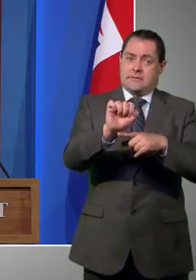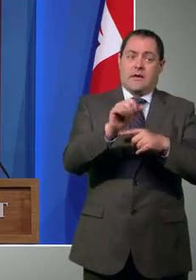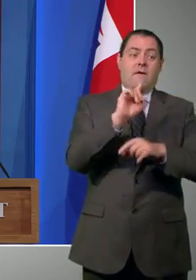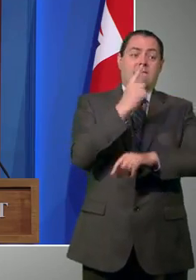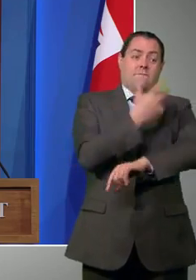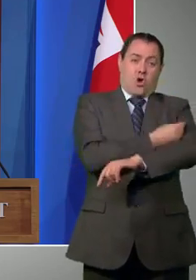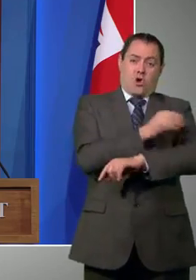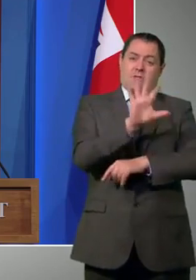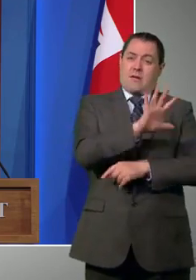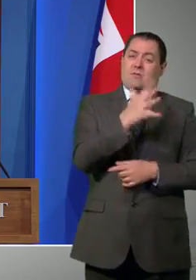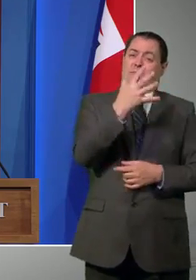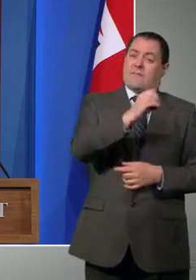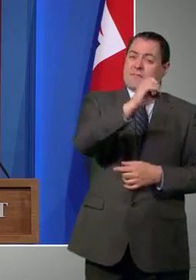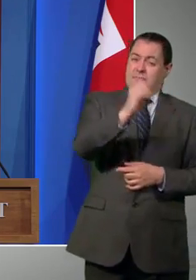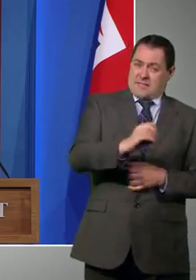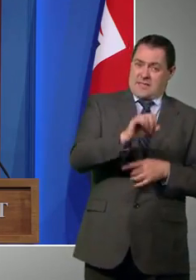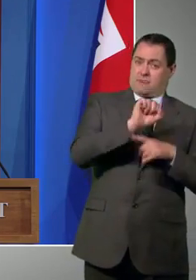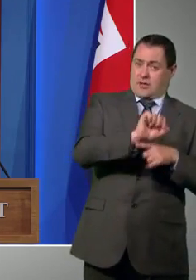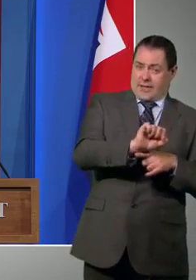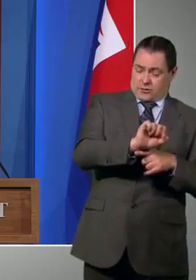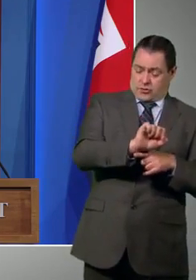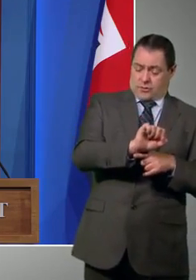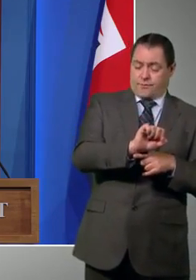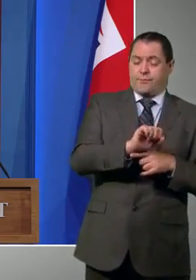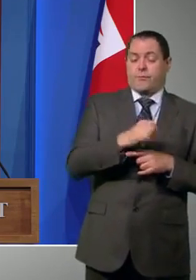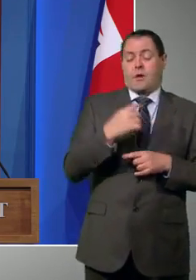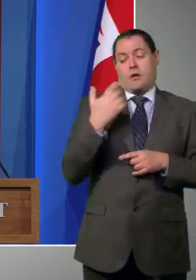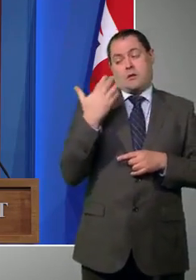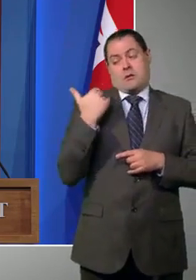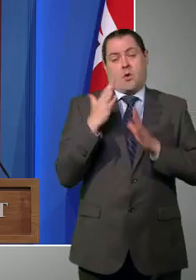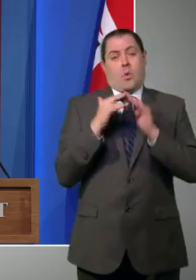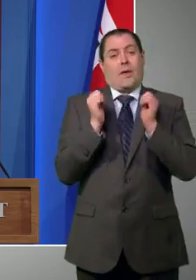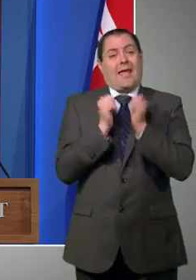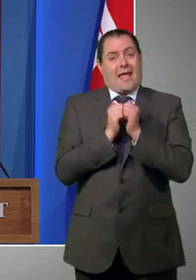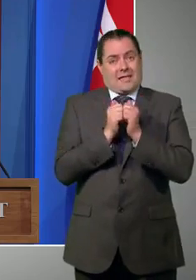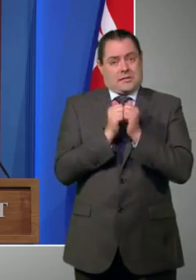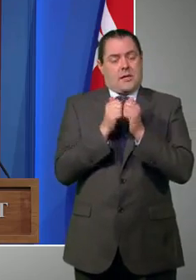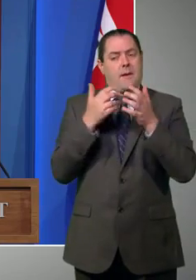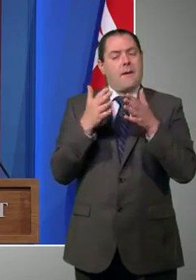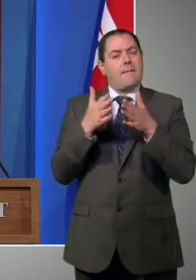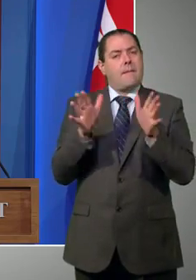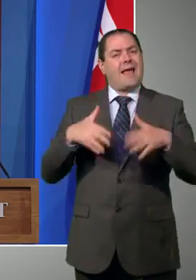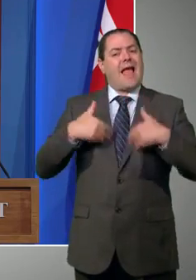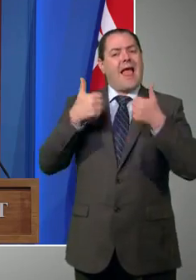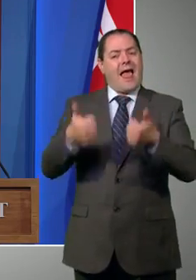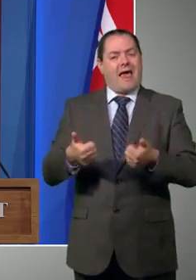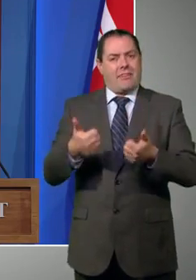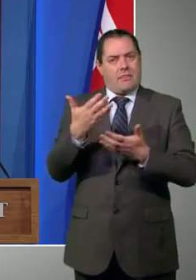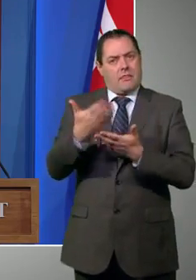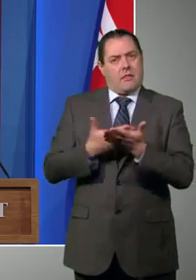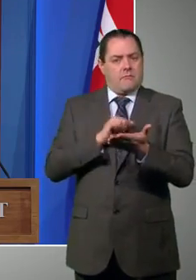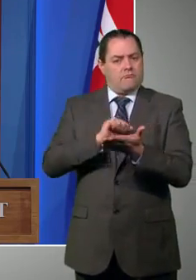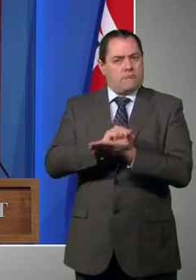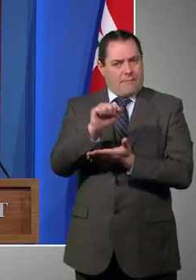health, England published. Was that actually we're seeing very very strong vaccine